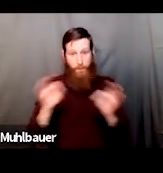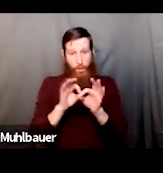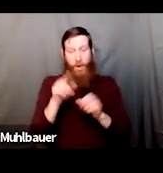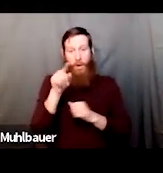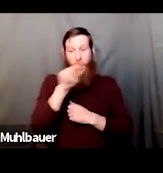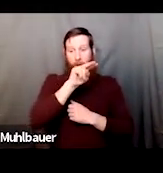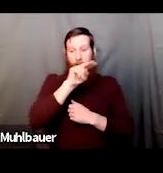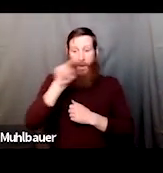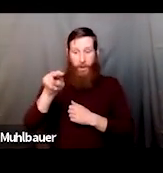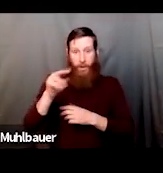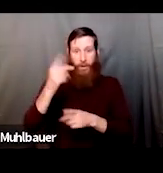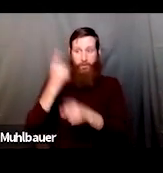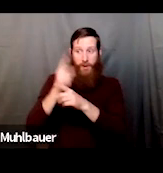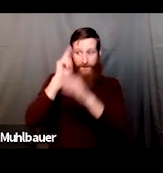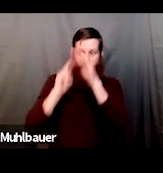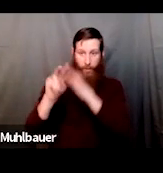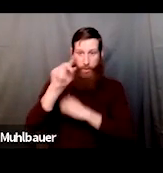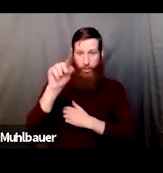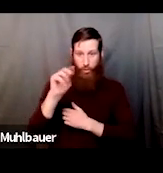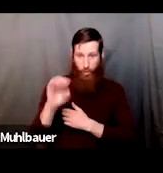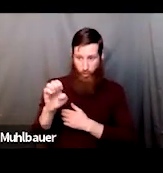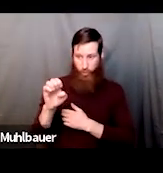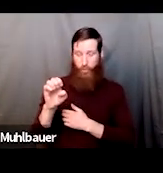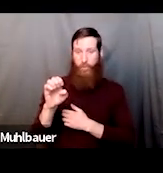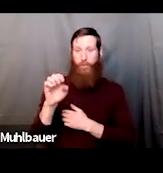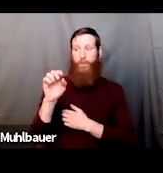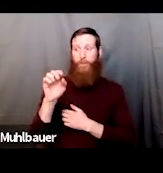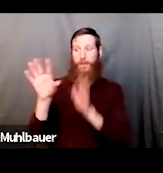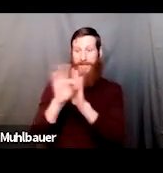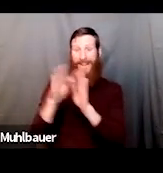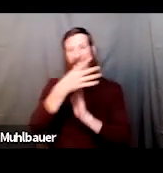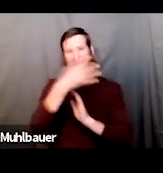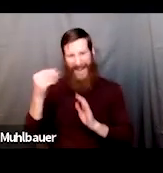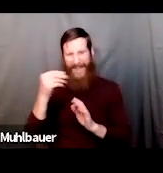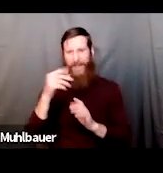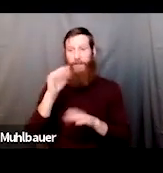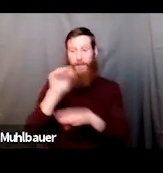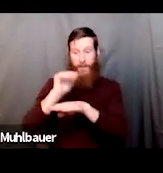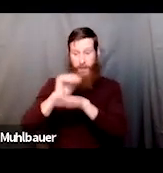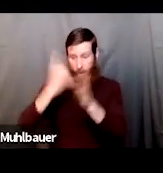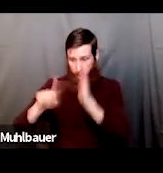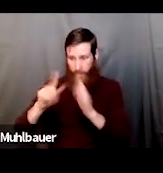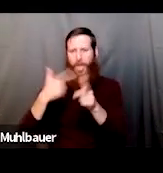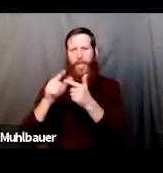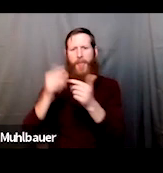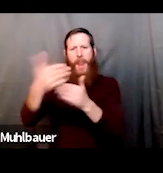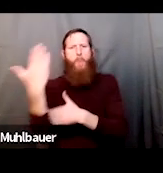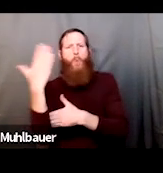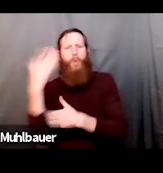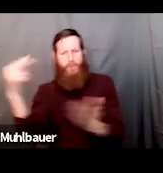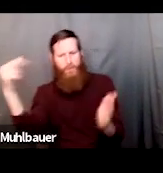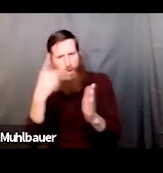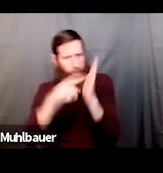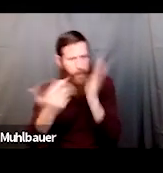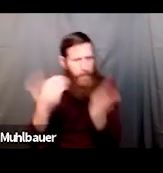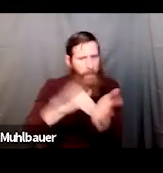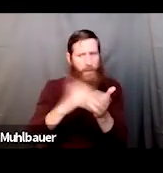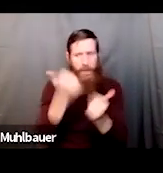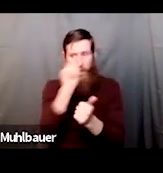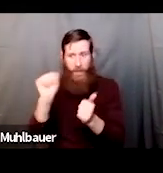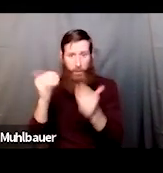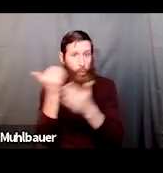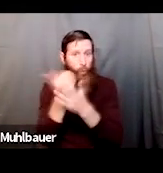So make sure you are not only requesting the appropriate forecast zone for where you are going to travel but also checking back in the morning to see if there has been an update.